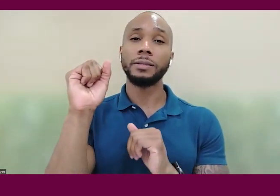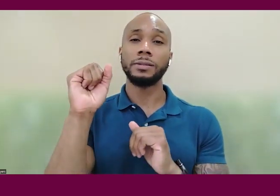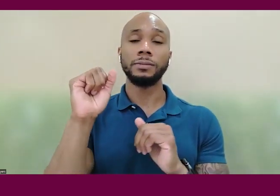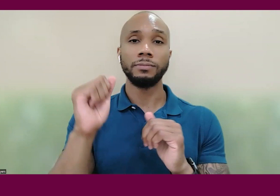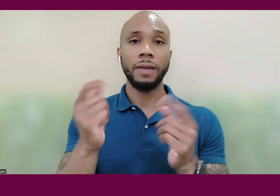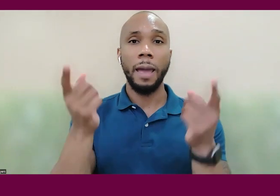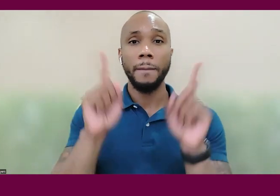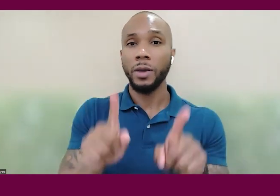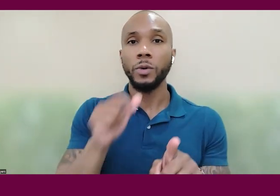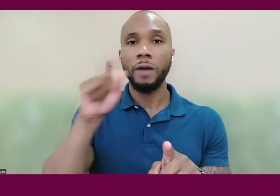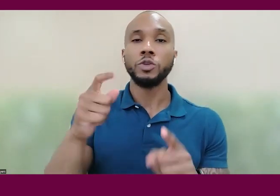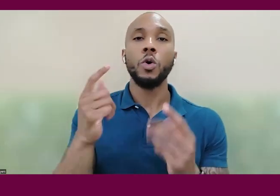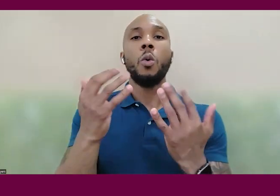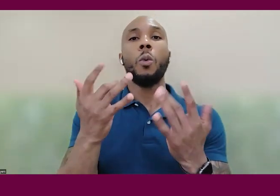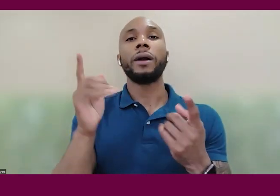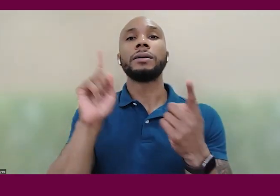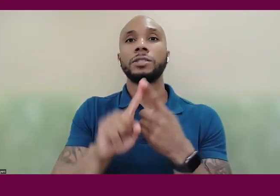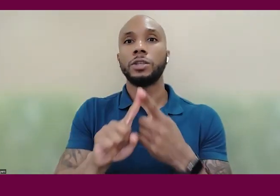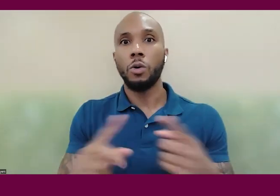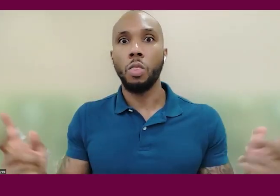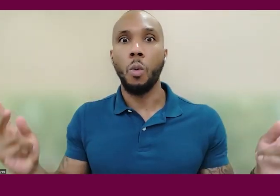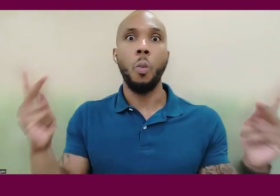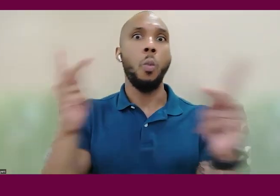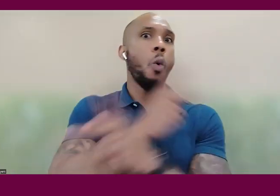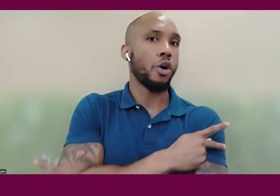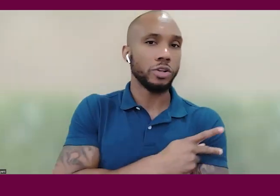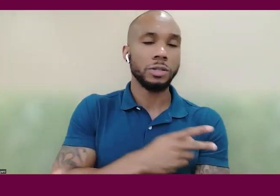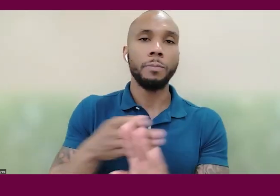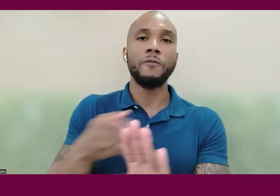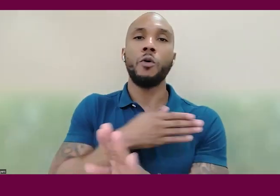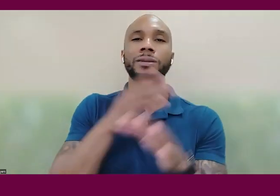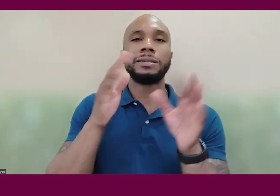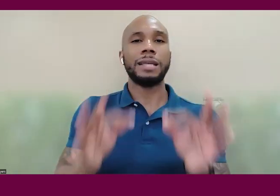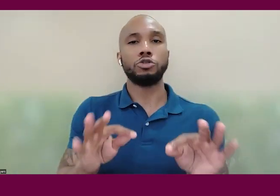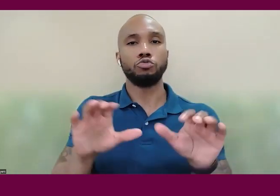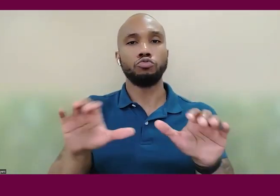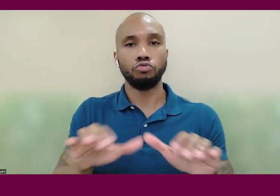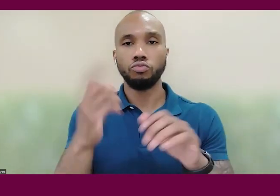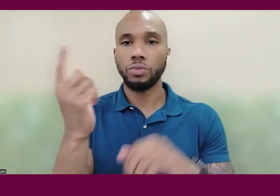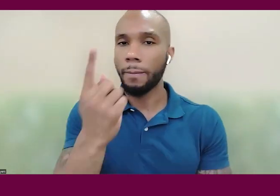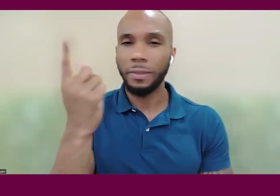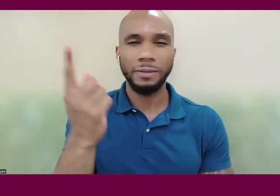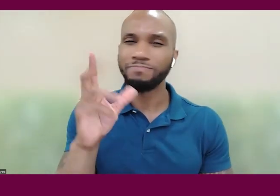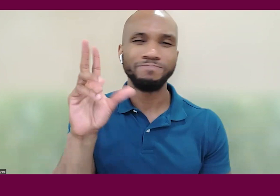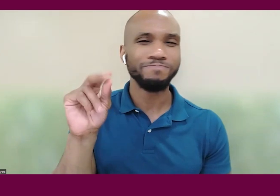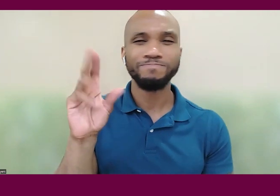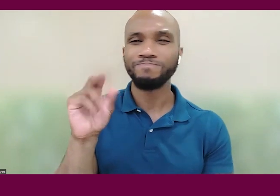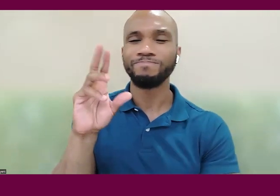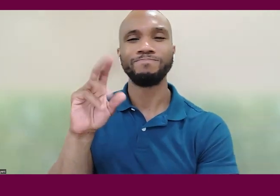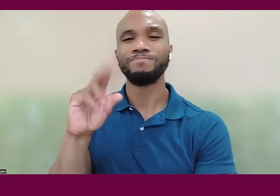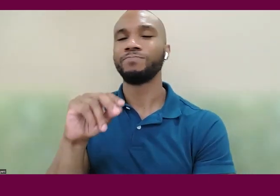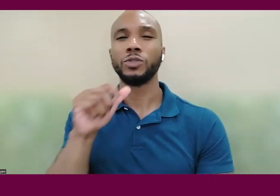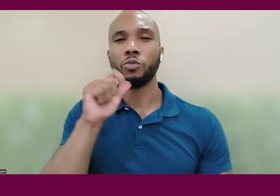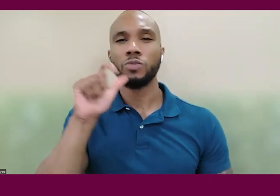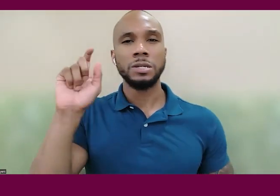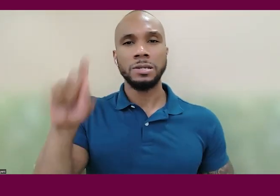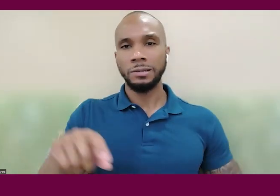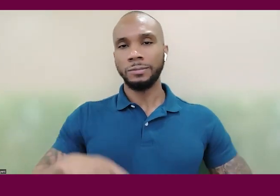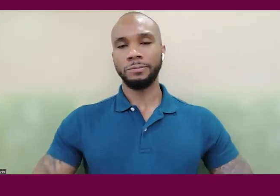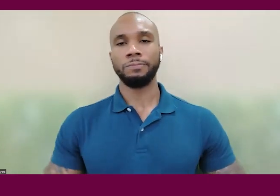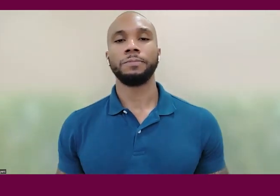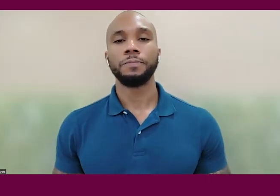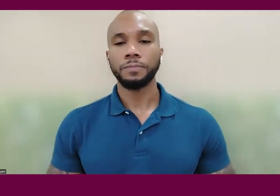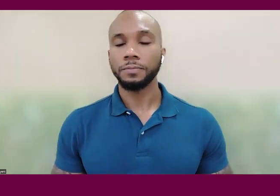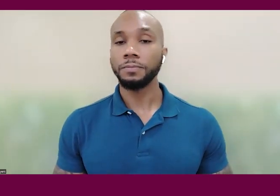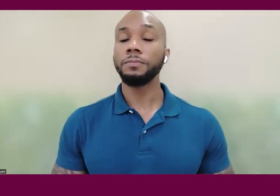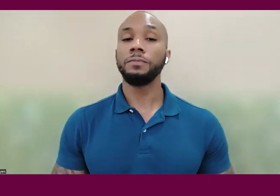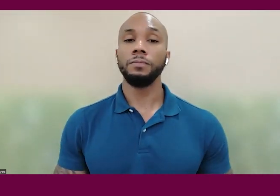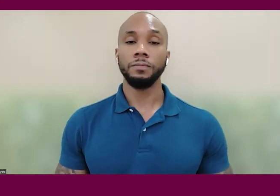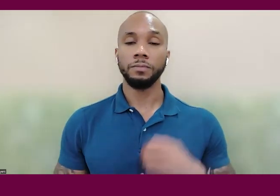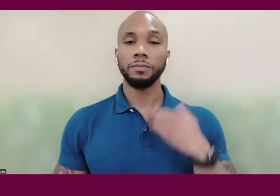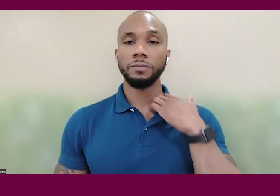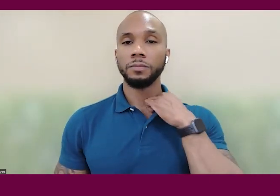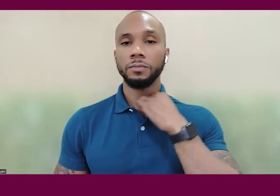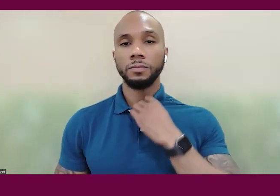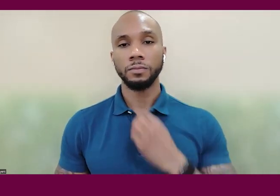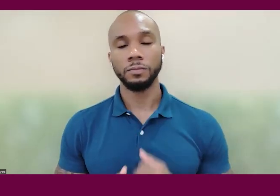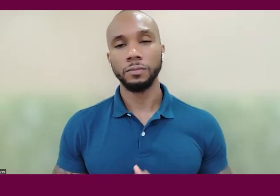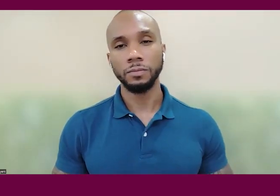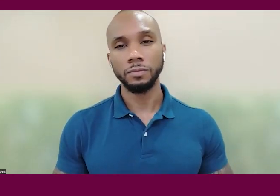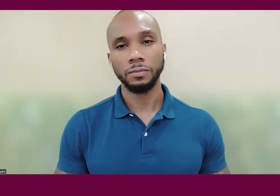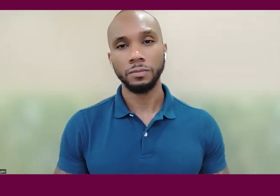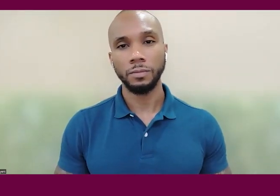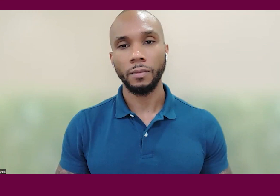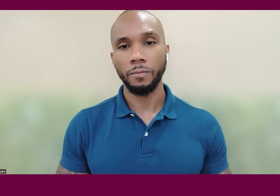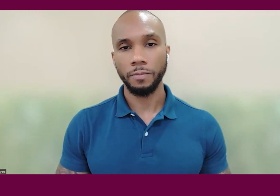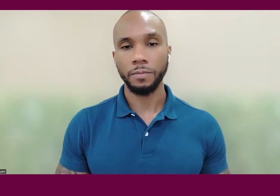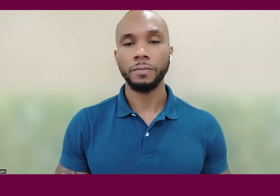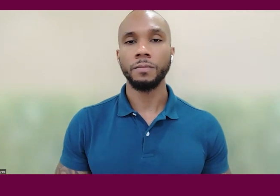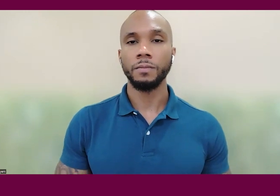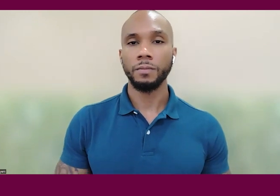We don't have to wait until things are the worst before we get into what's necessary